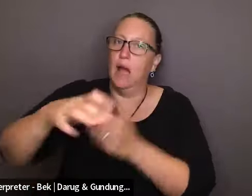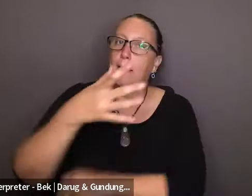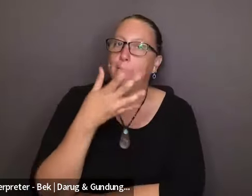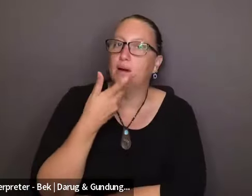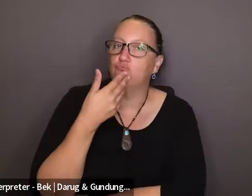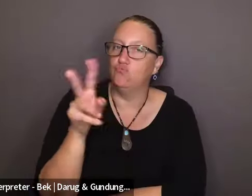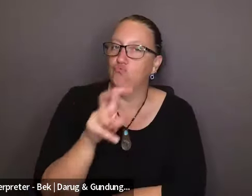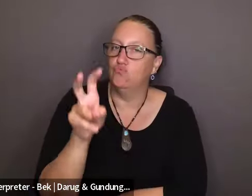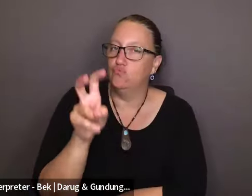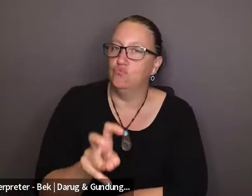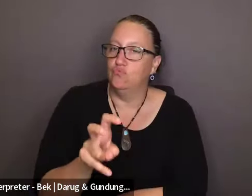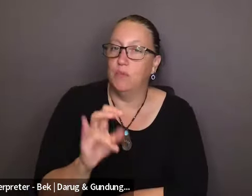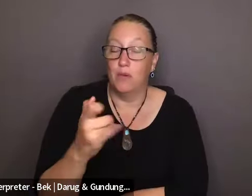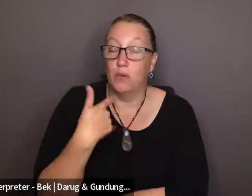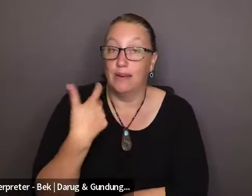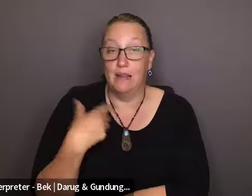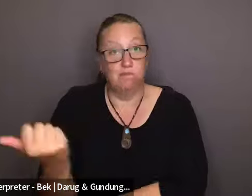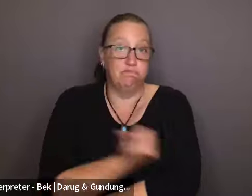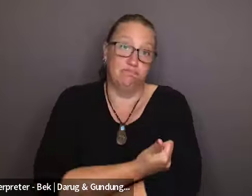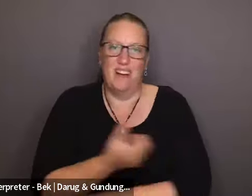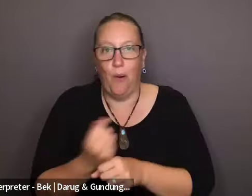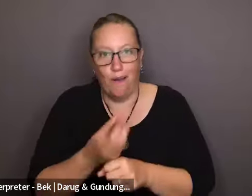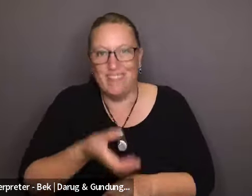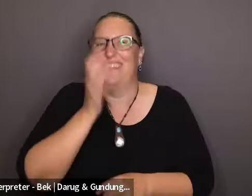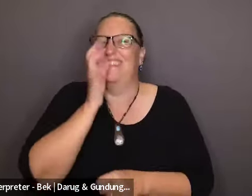ideas into real budget decisions and to give you real